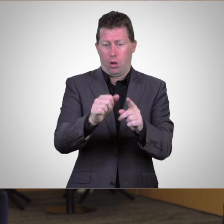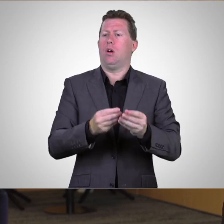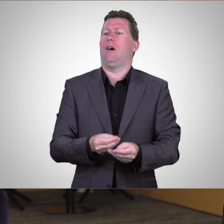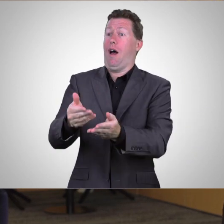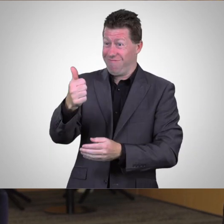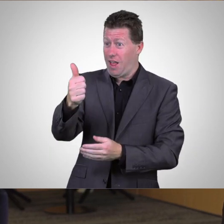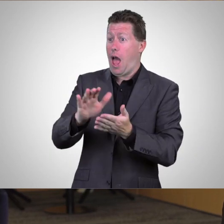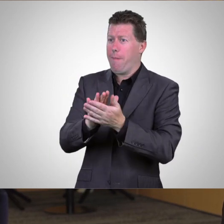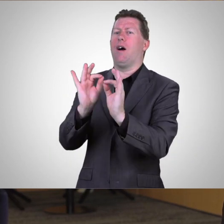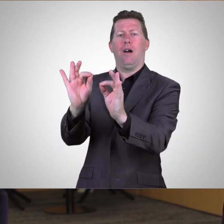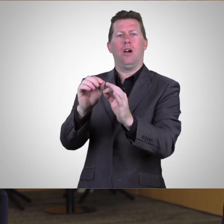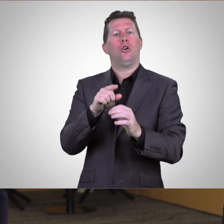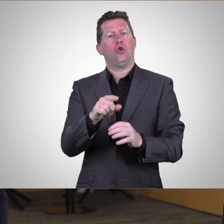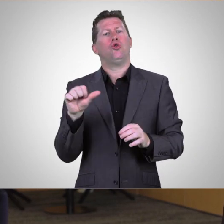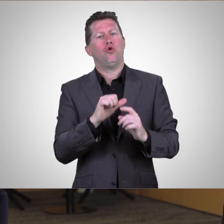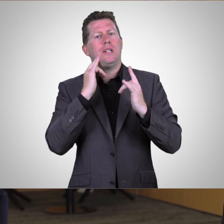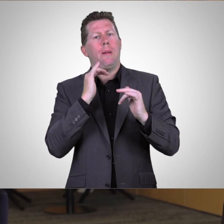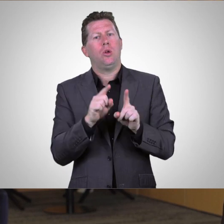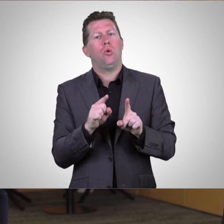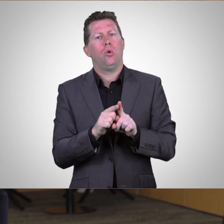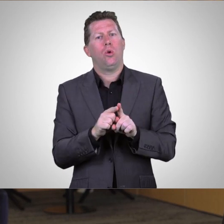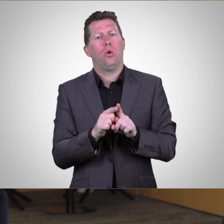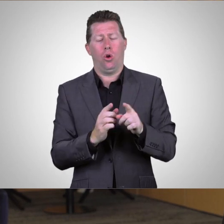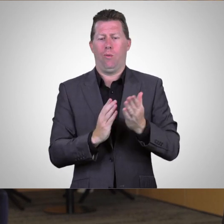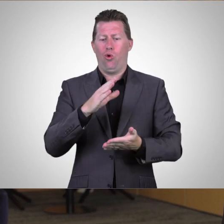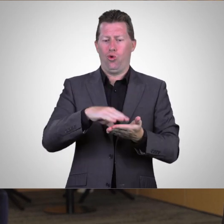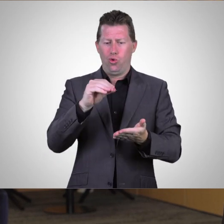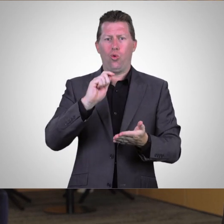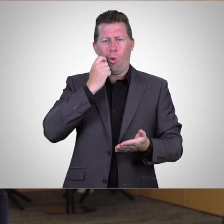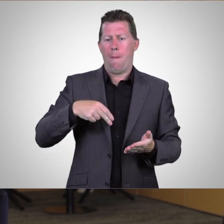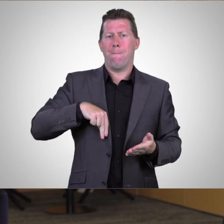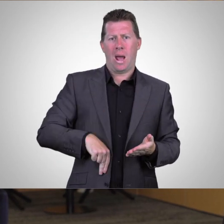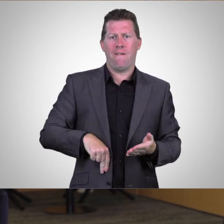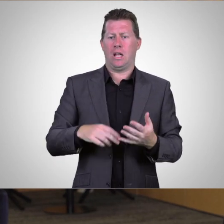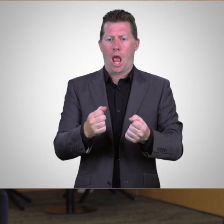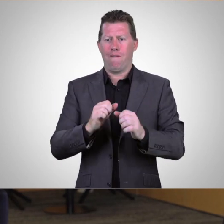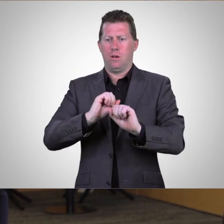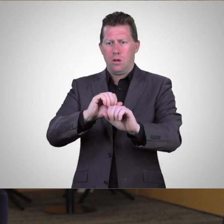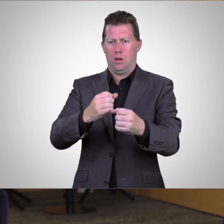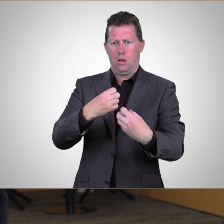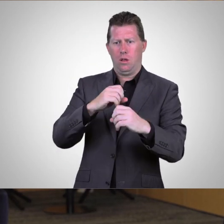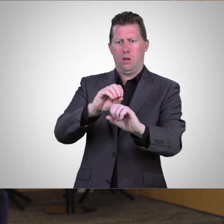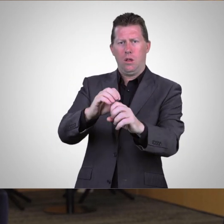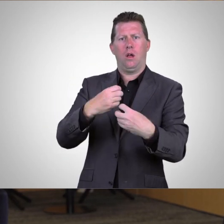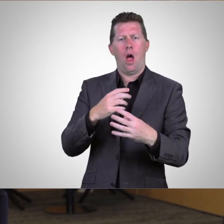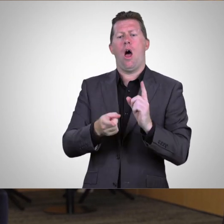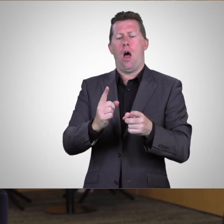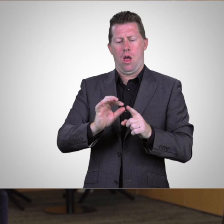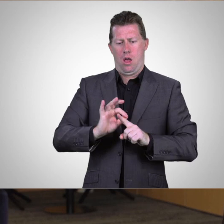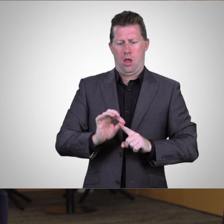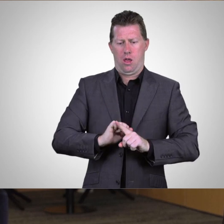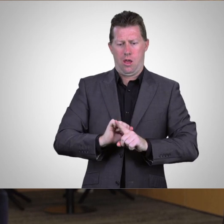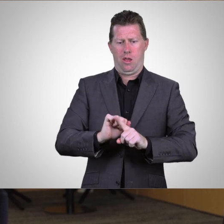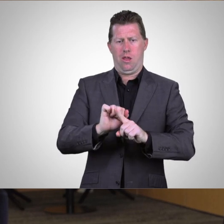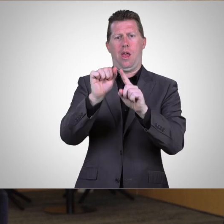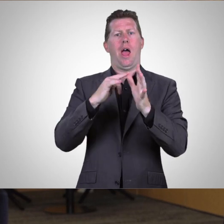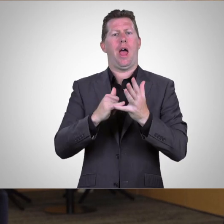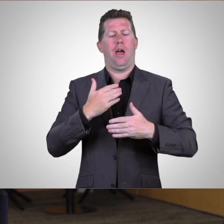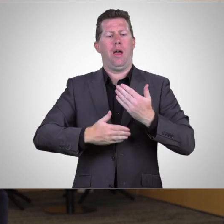and students really benefit from getting that sort of iterative building of their skills and